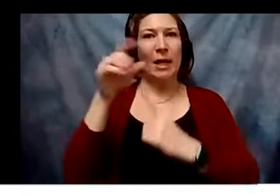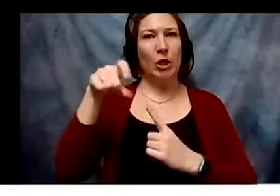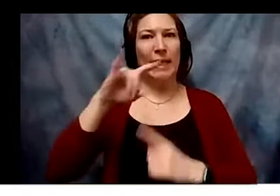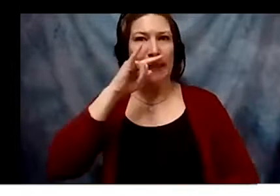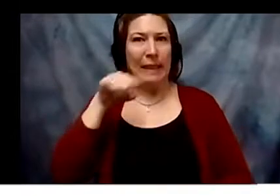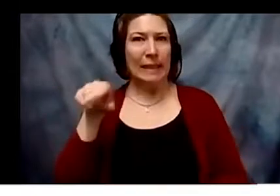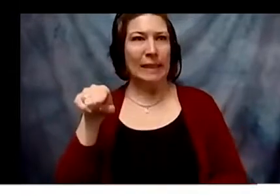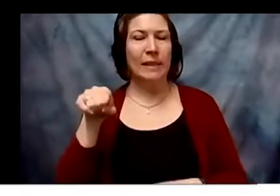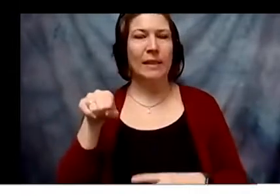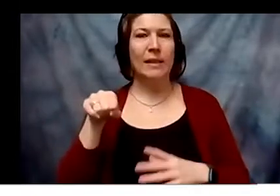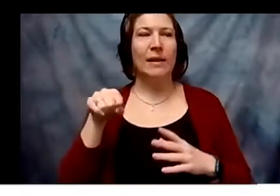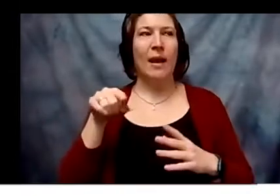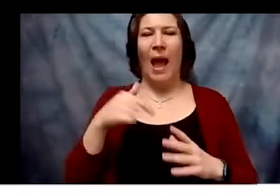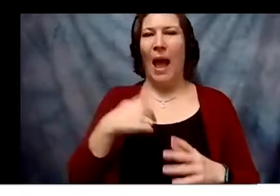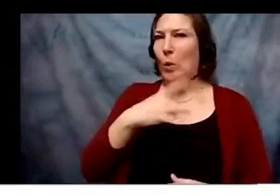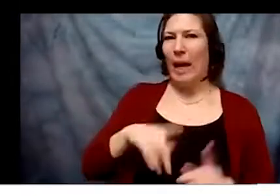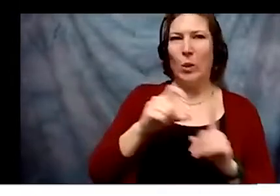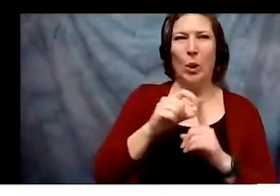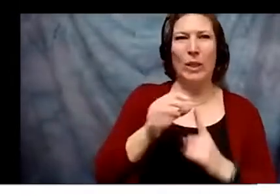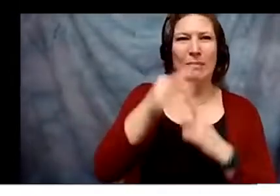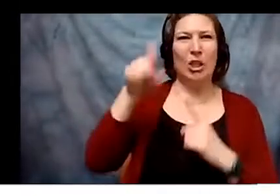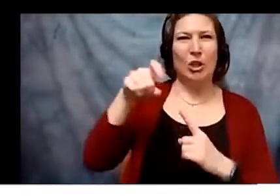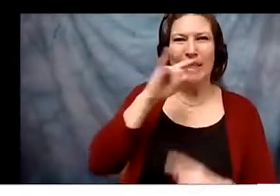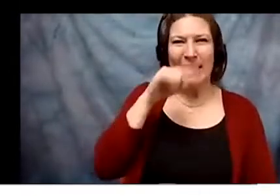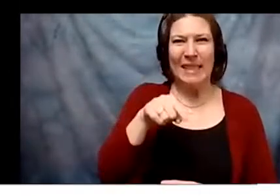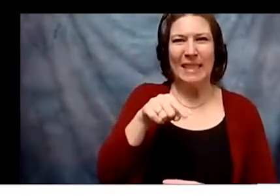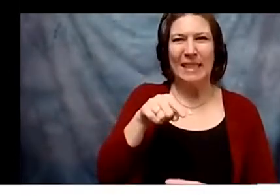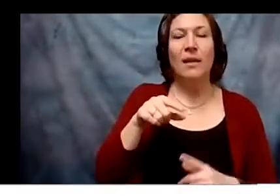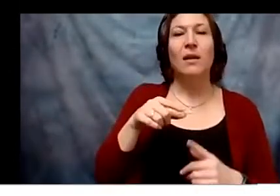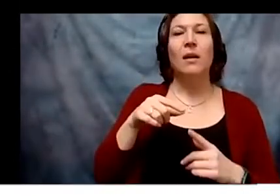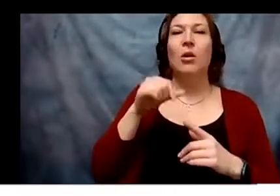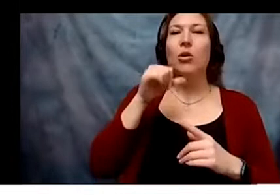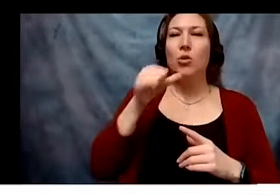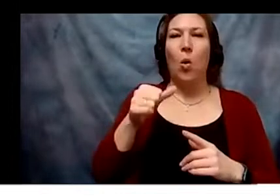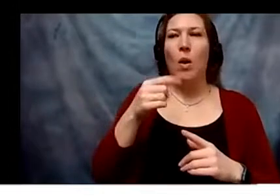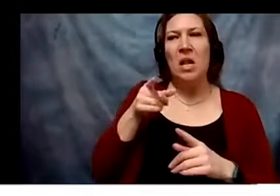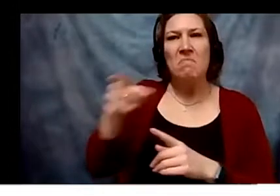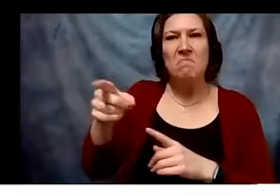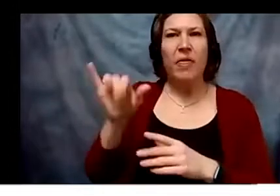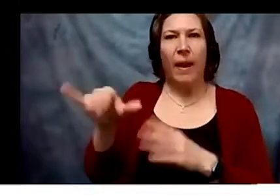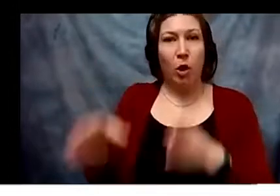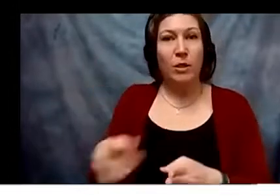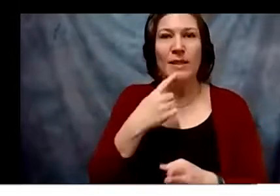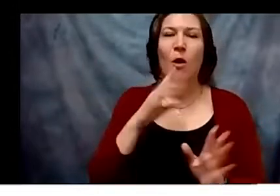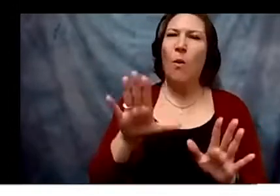of special needs kids, I prefer to say students with disability, Because disability is a natural part